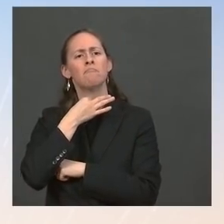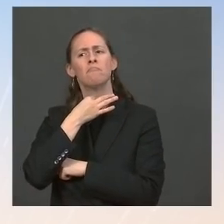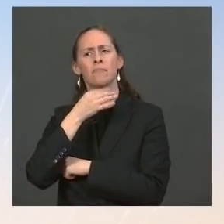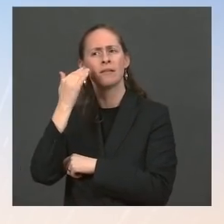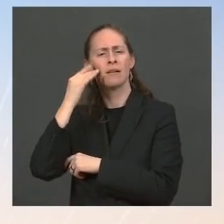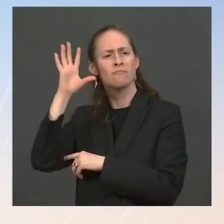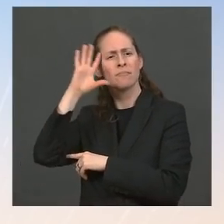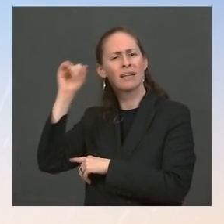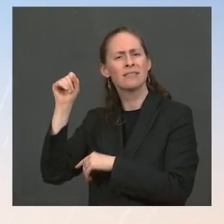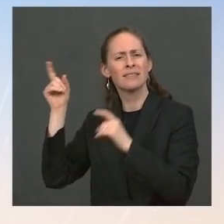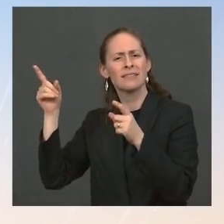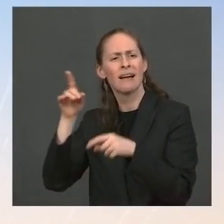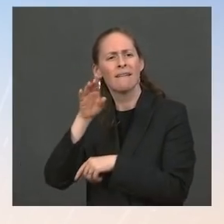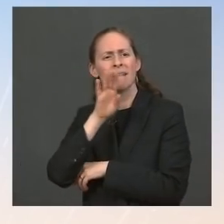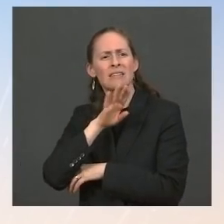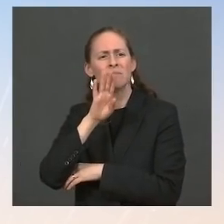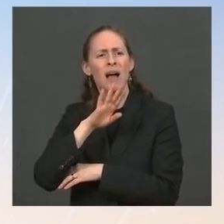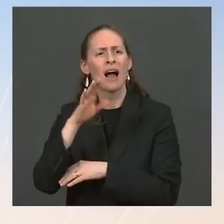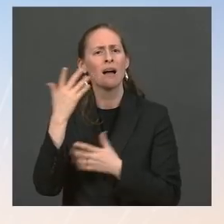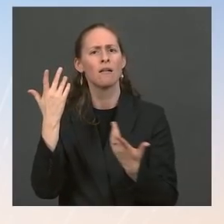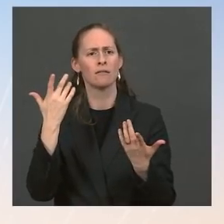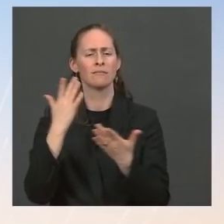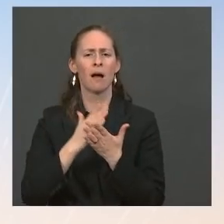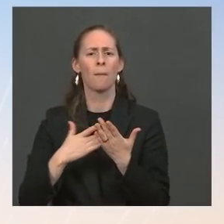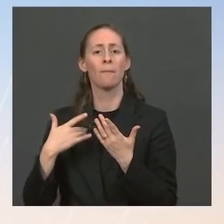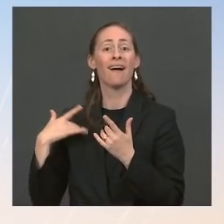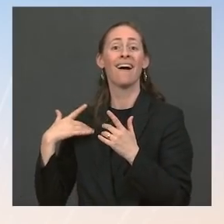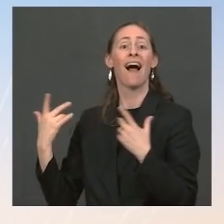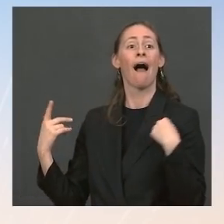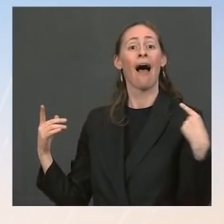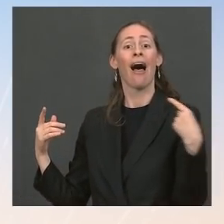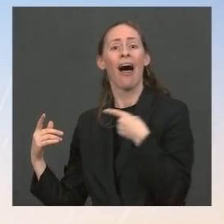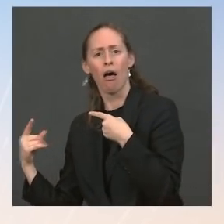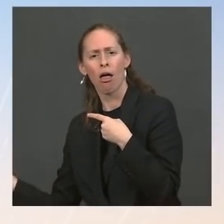the bipartisan work that went into this bill? Ms. Psaki: The President believes that today